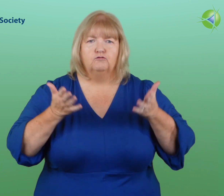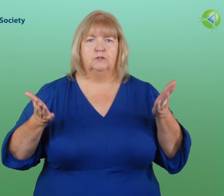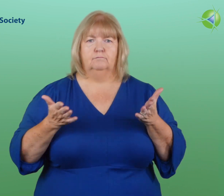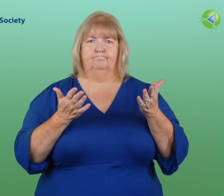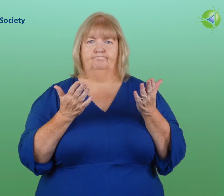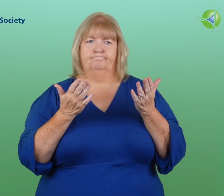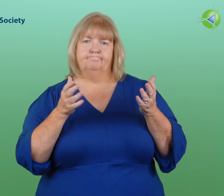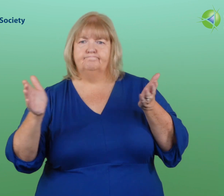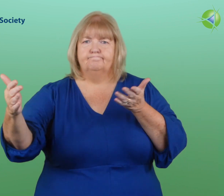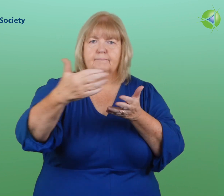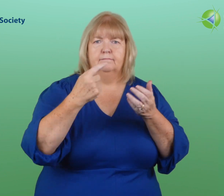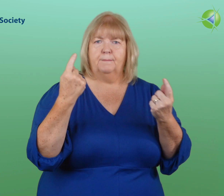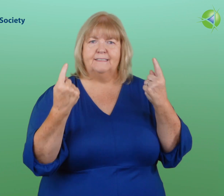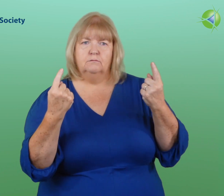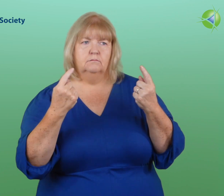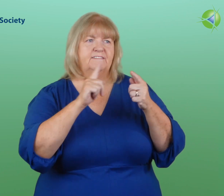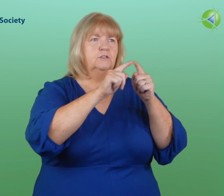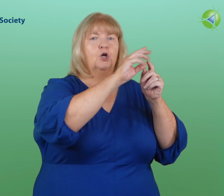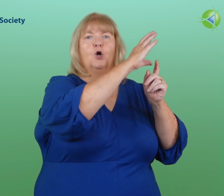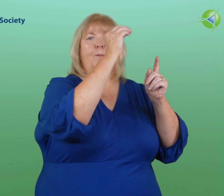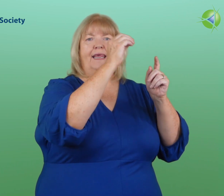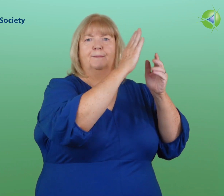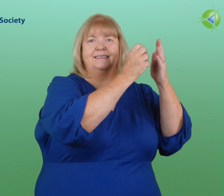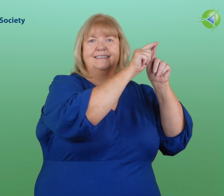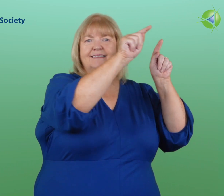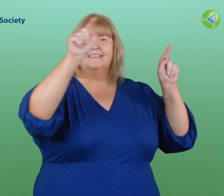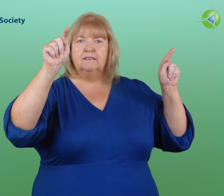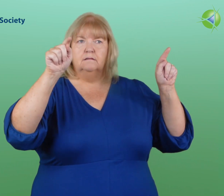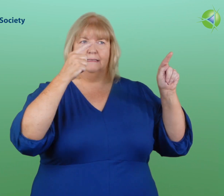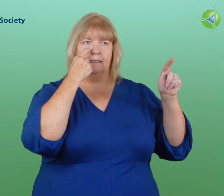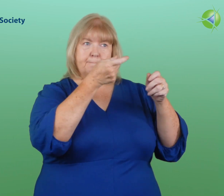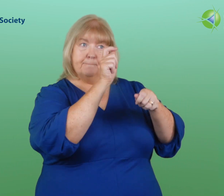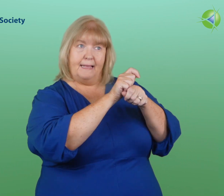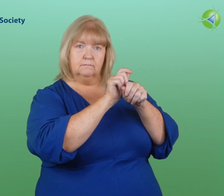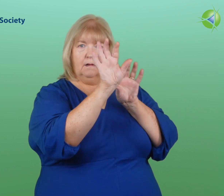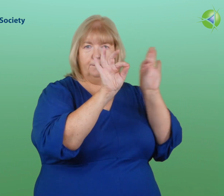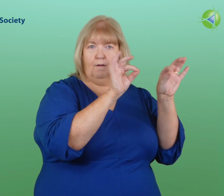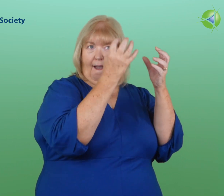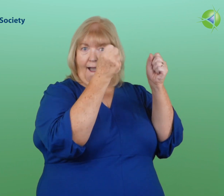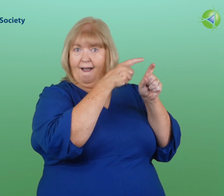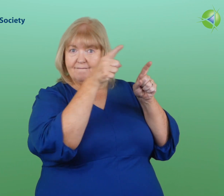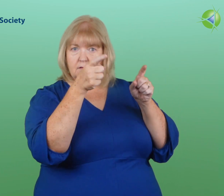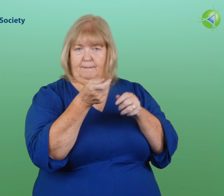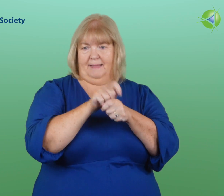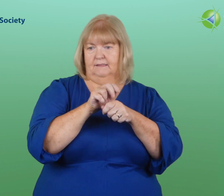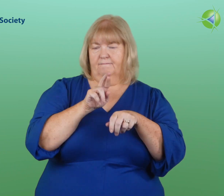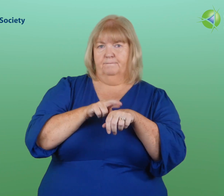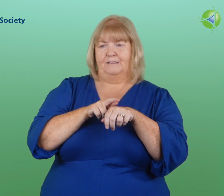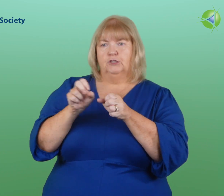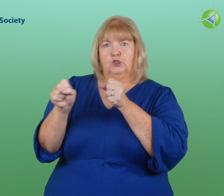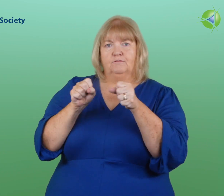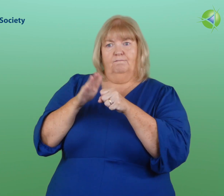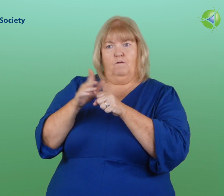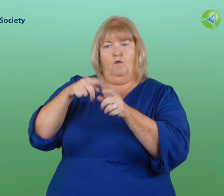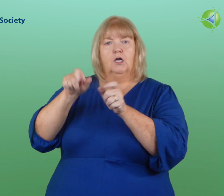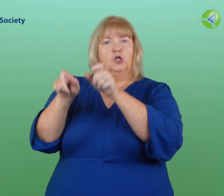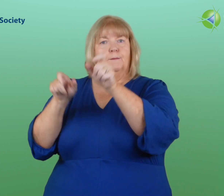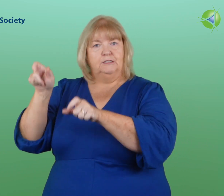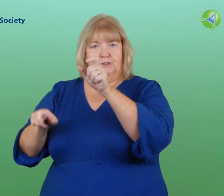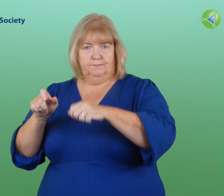facilitating competition in each of these sectors, and